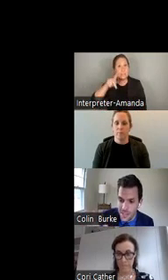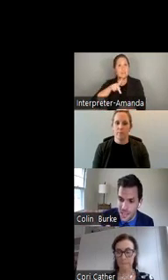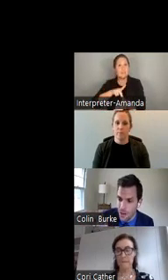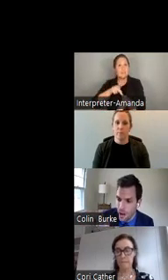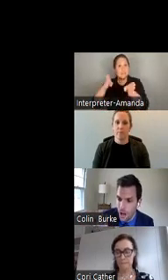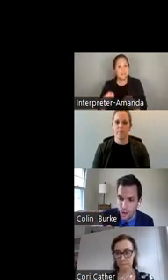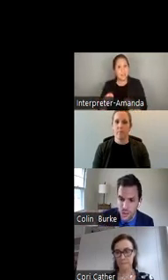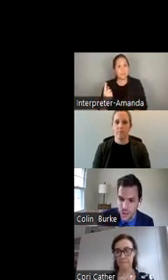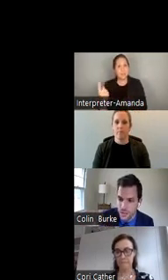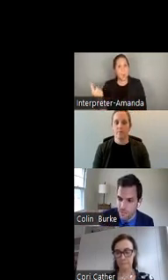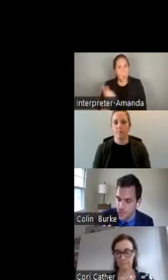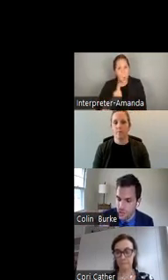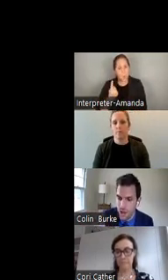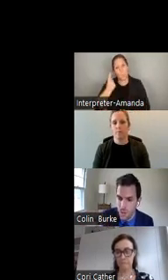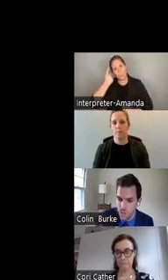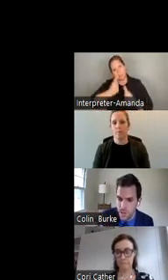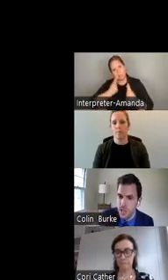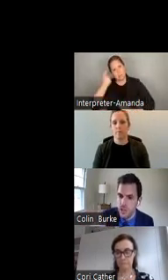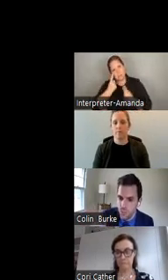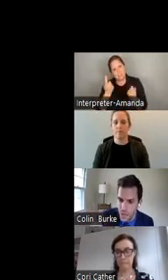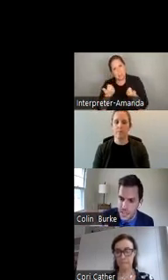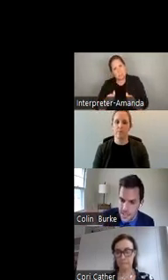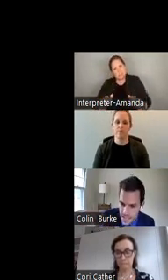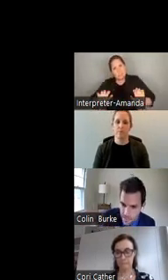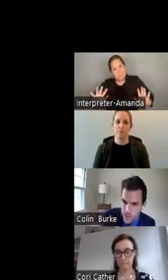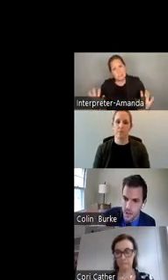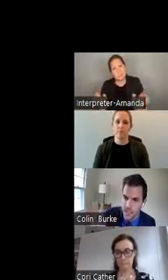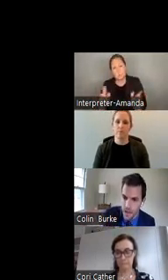thinking about always trying to Foster always trying to encourage when it's safe and when it's